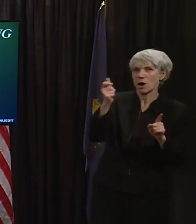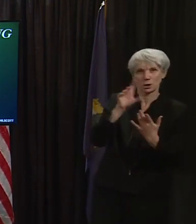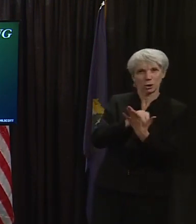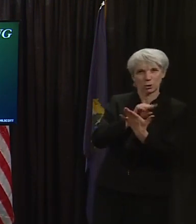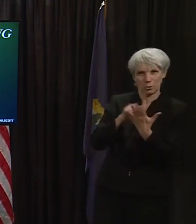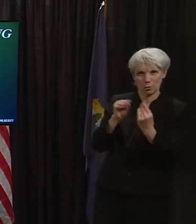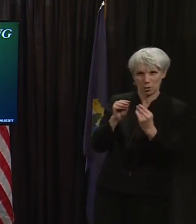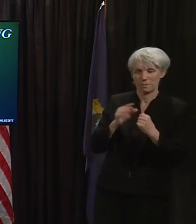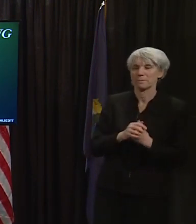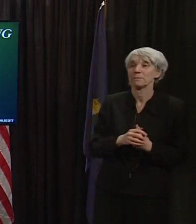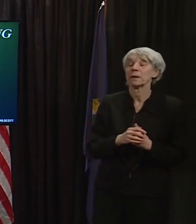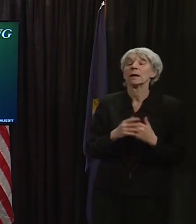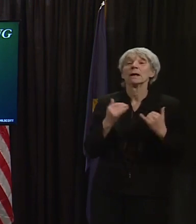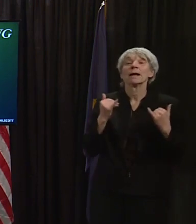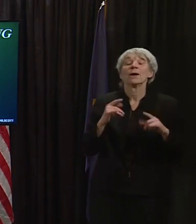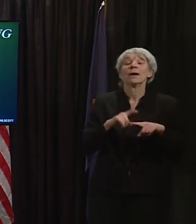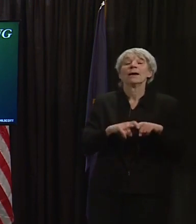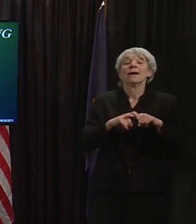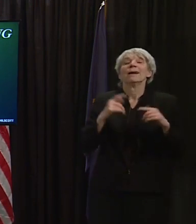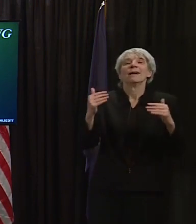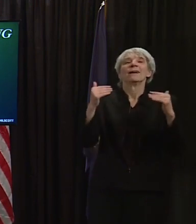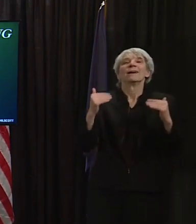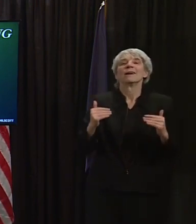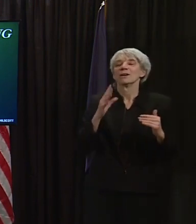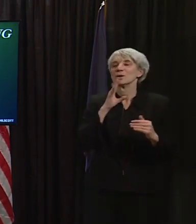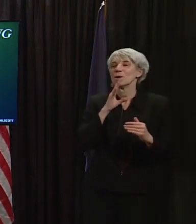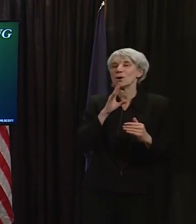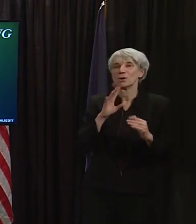I want to take a moment to talk to families with Children too young to be